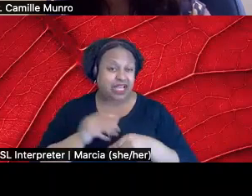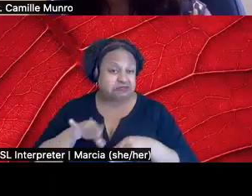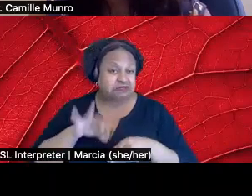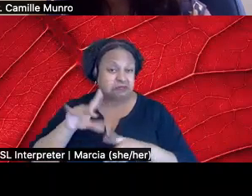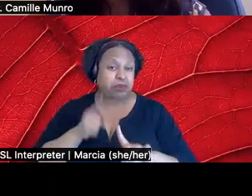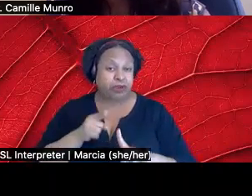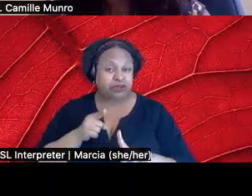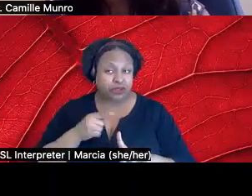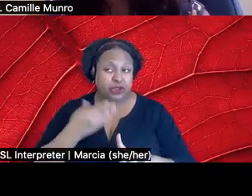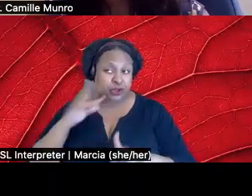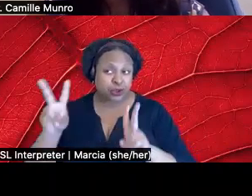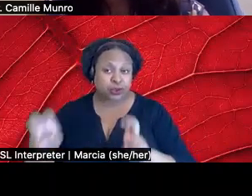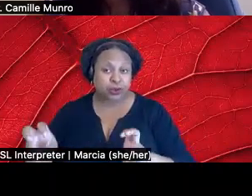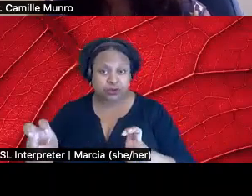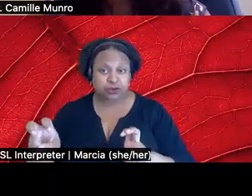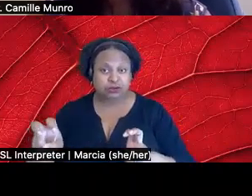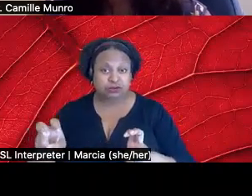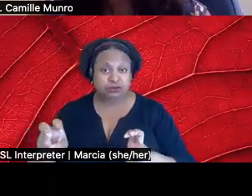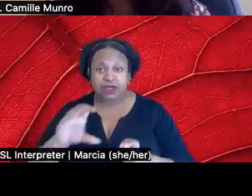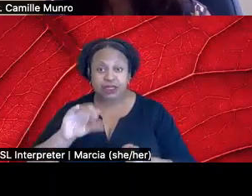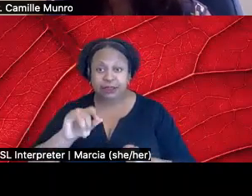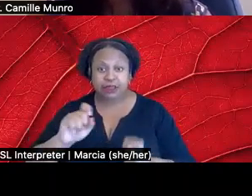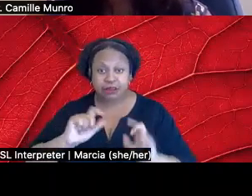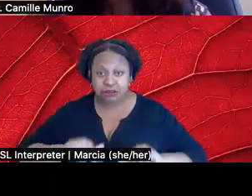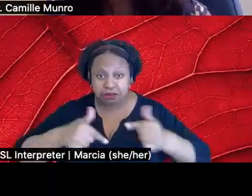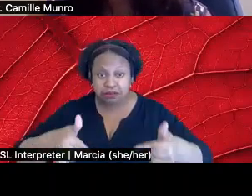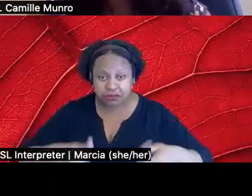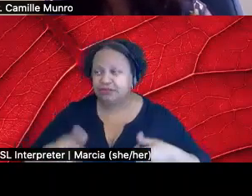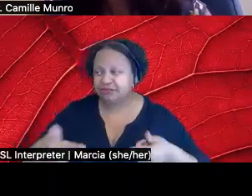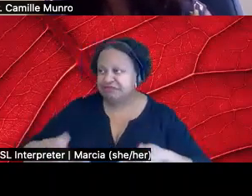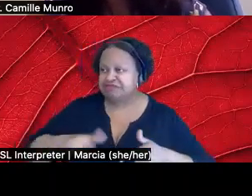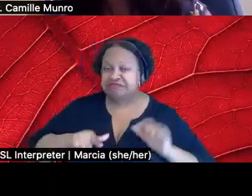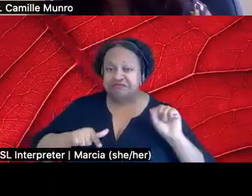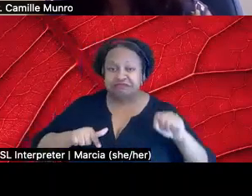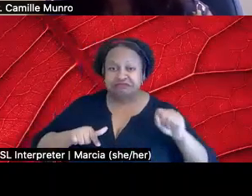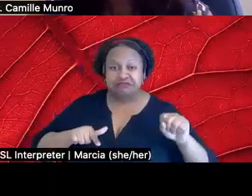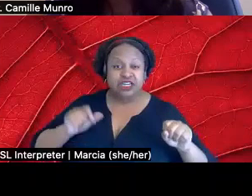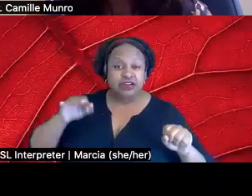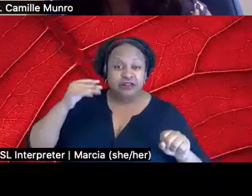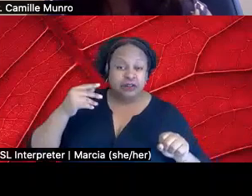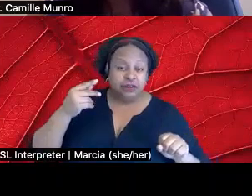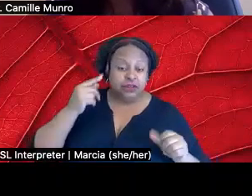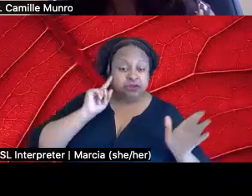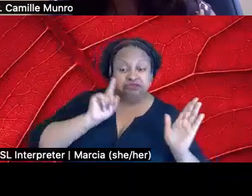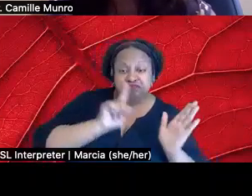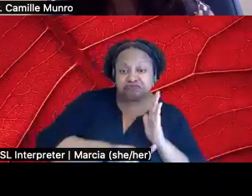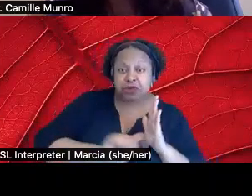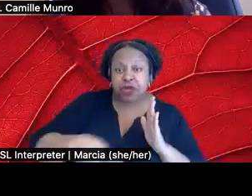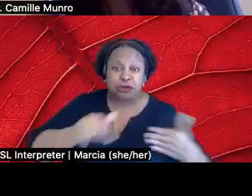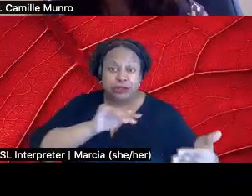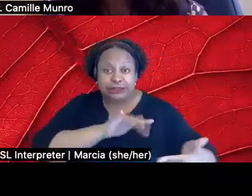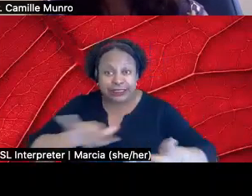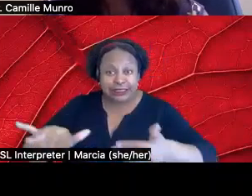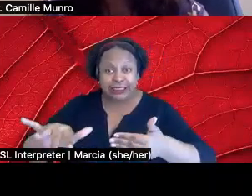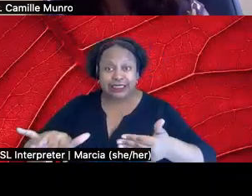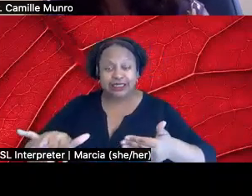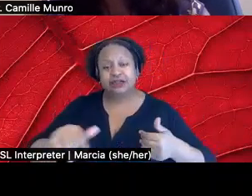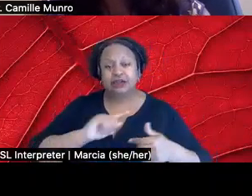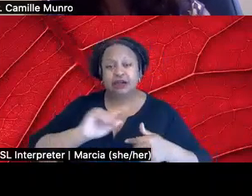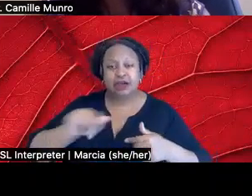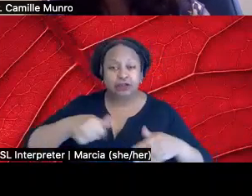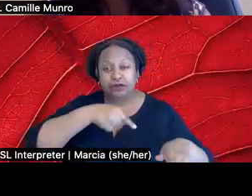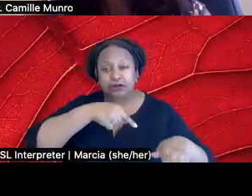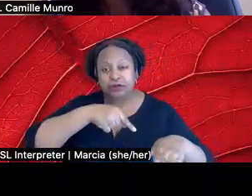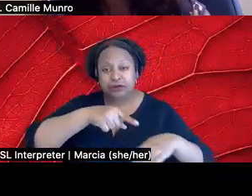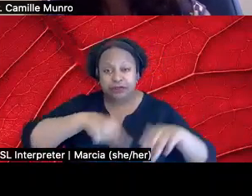Yeah, I mean, if you, if you look at other studies for other diverse groups, it shows